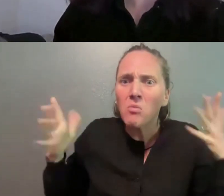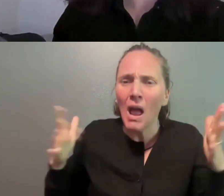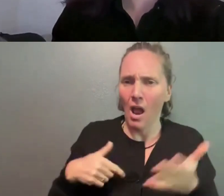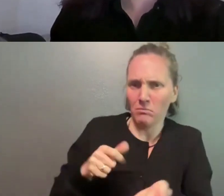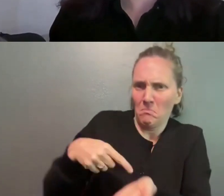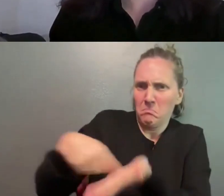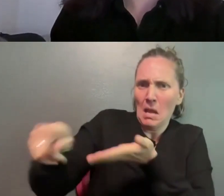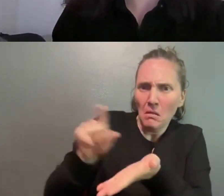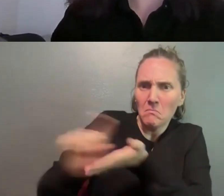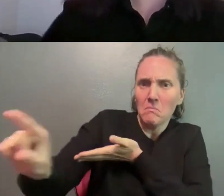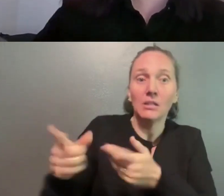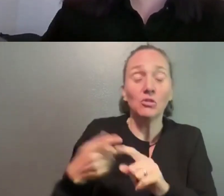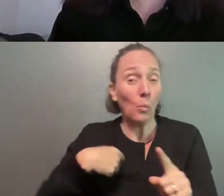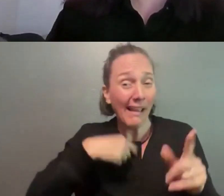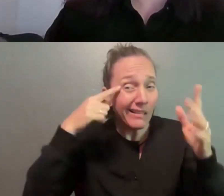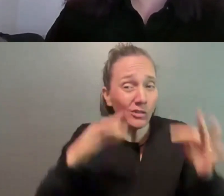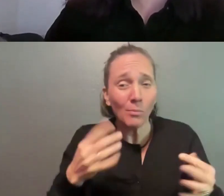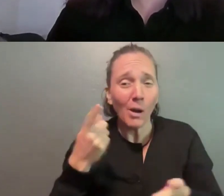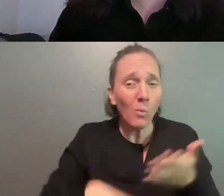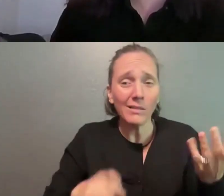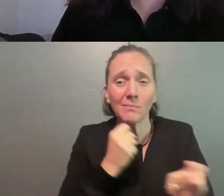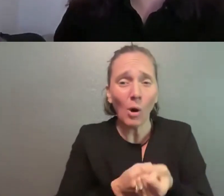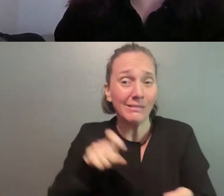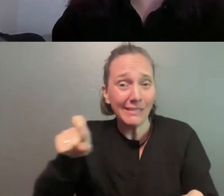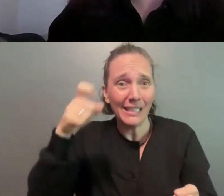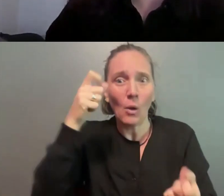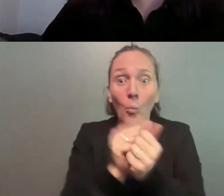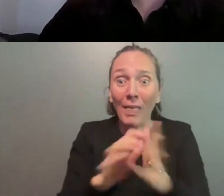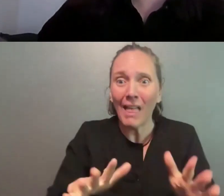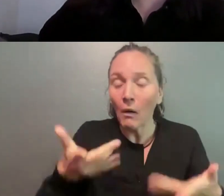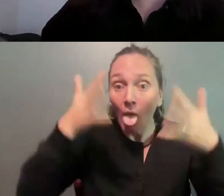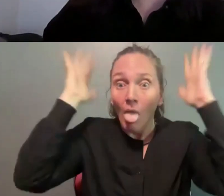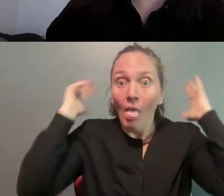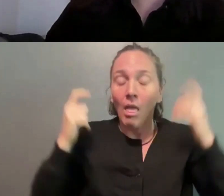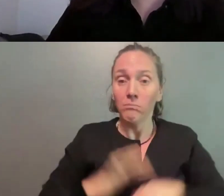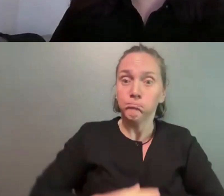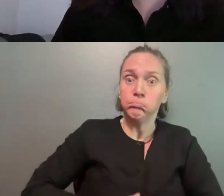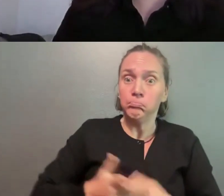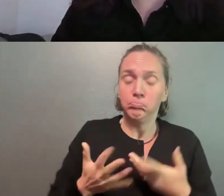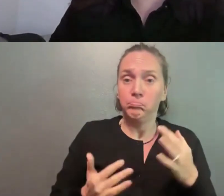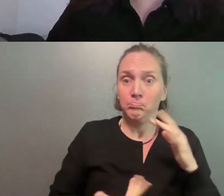without potentially creating panic, never being able to get their head above water? In my opinion,